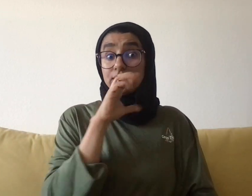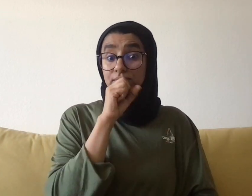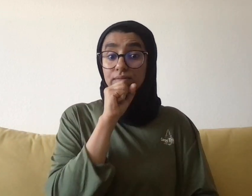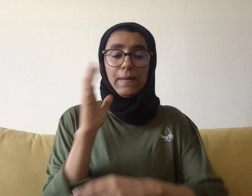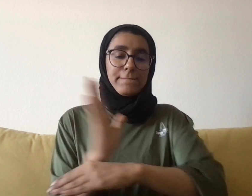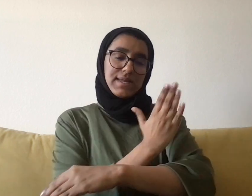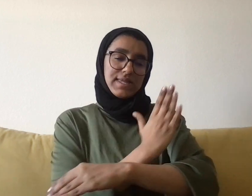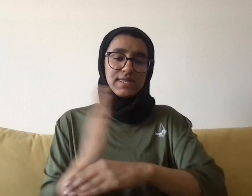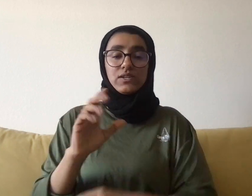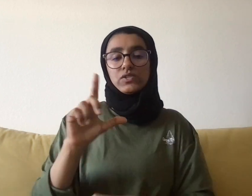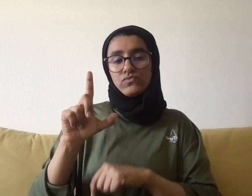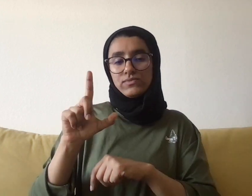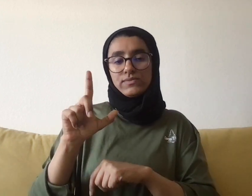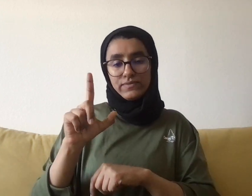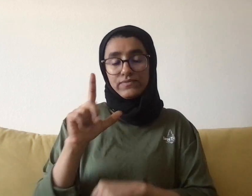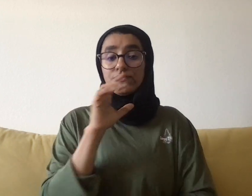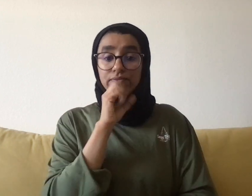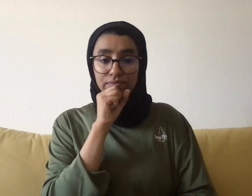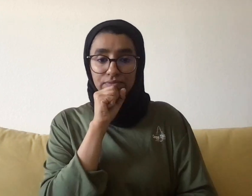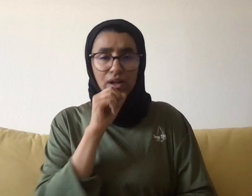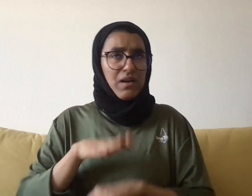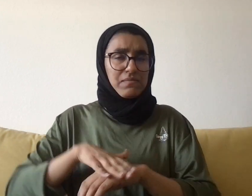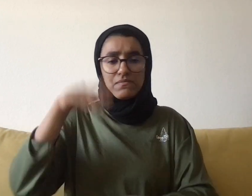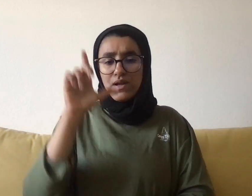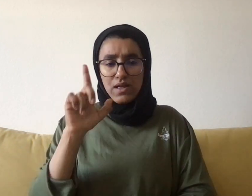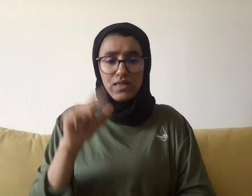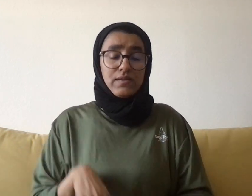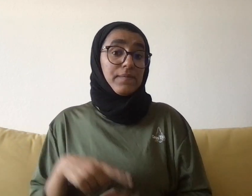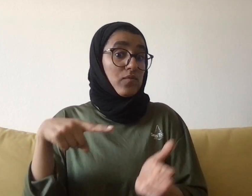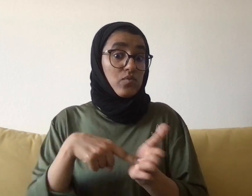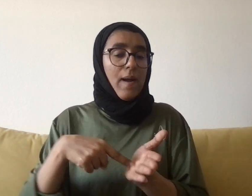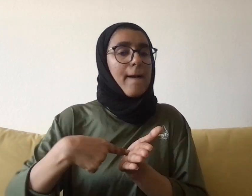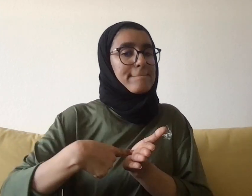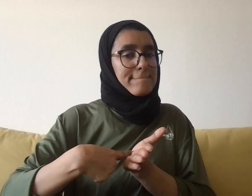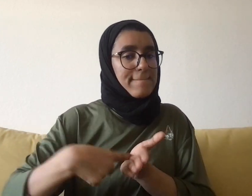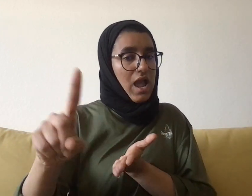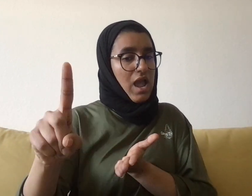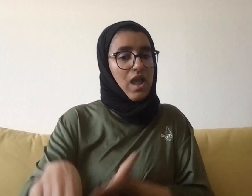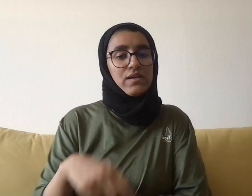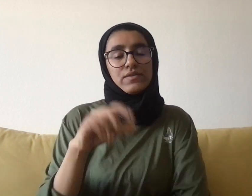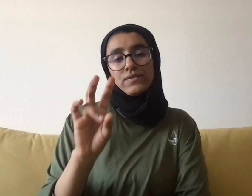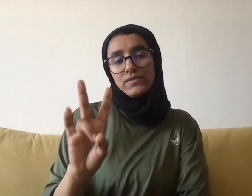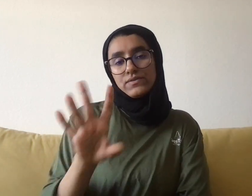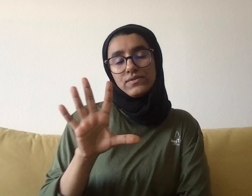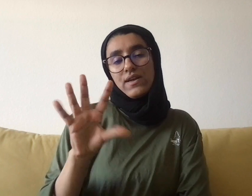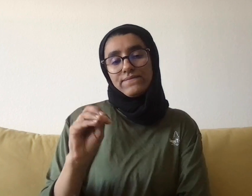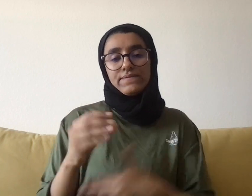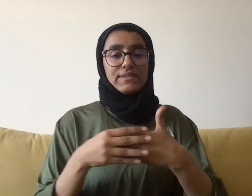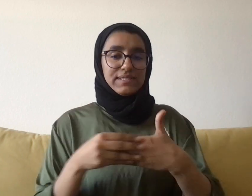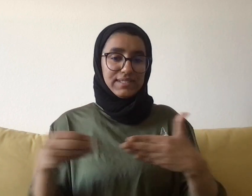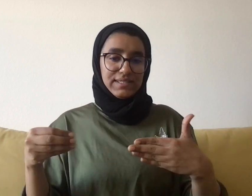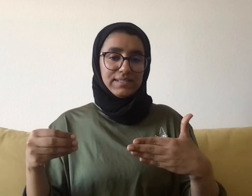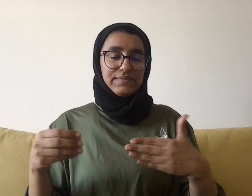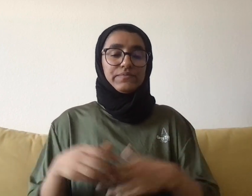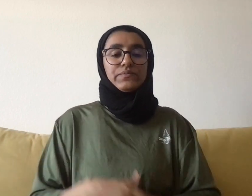Age Range: 21+ years old Compensation: $750/wk